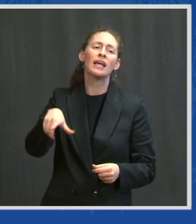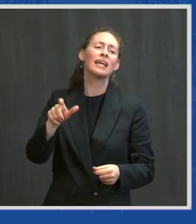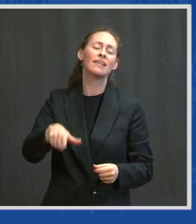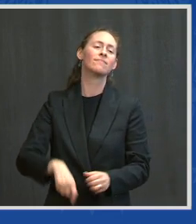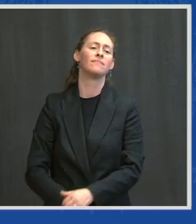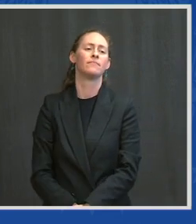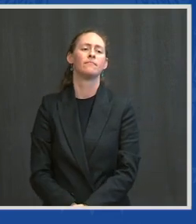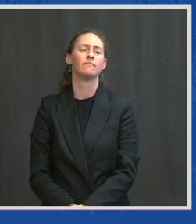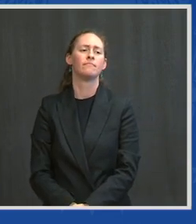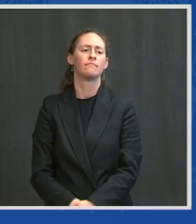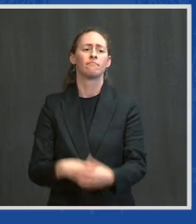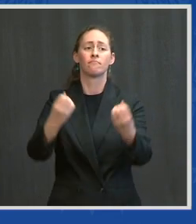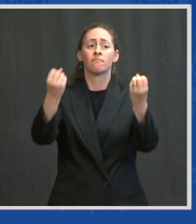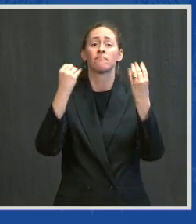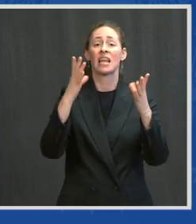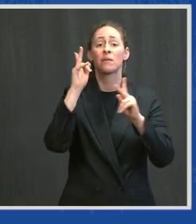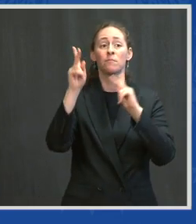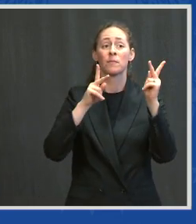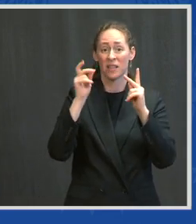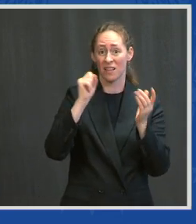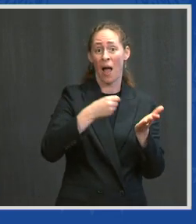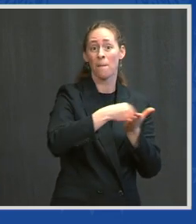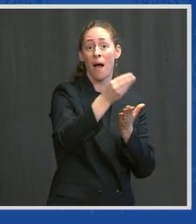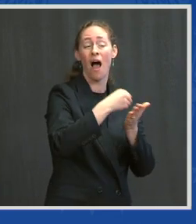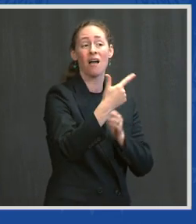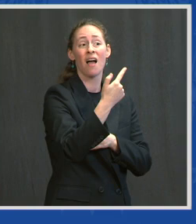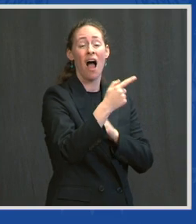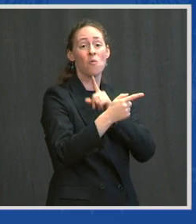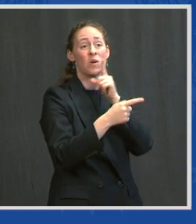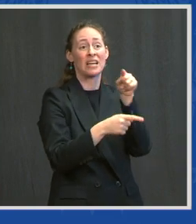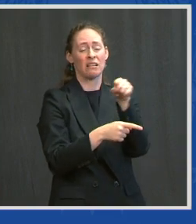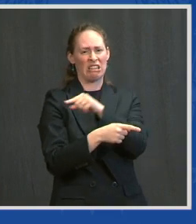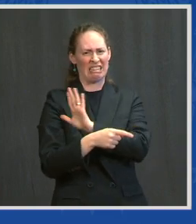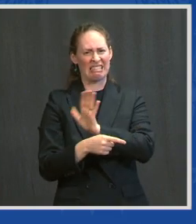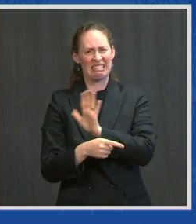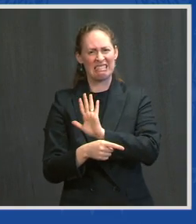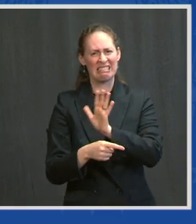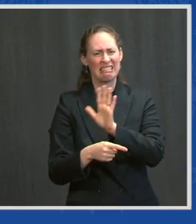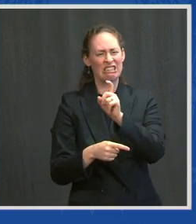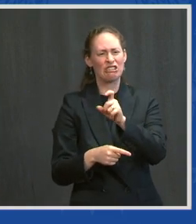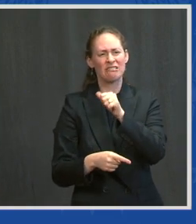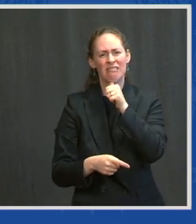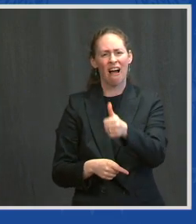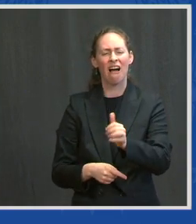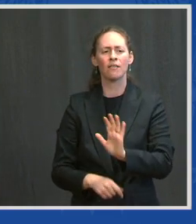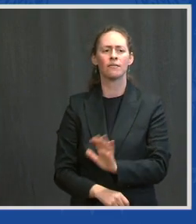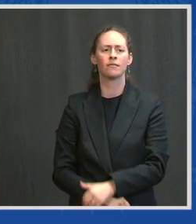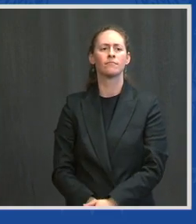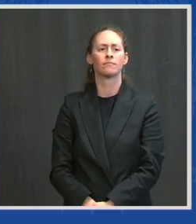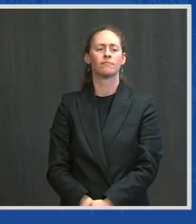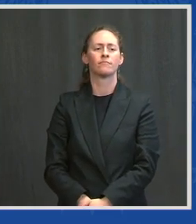but shouldn't be able to buy a gun. And these kinds of reasonable reforms have overwhelming support from the American people,